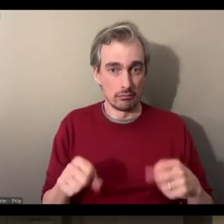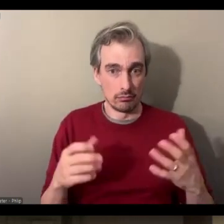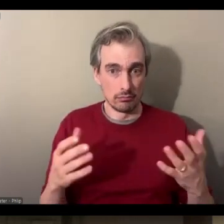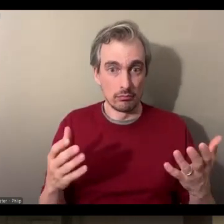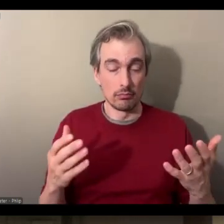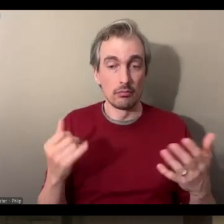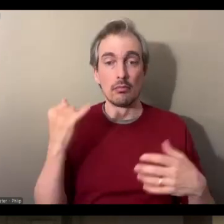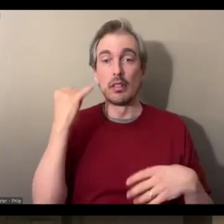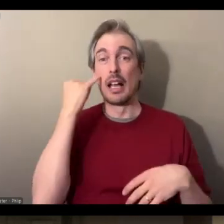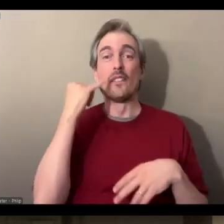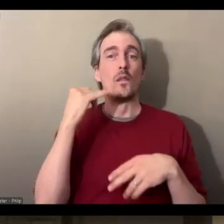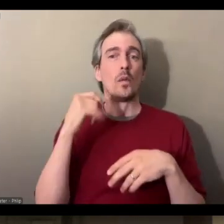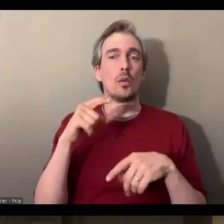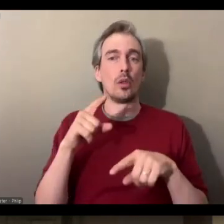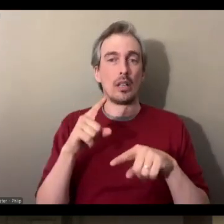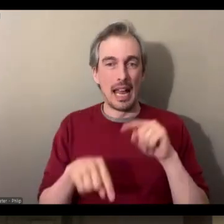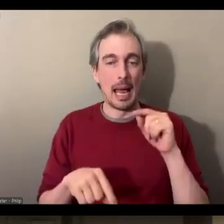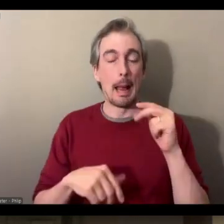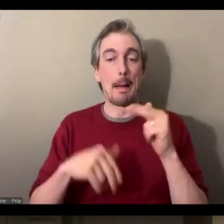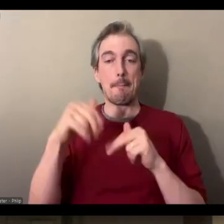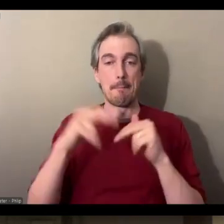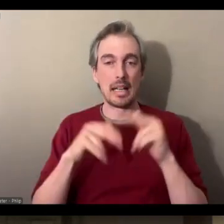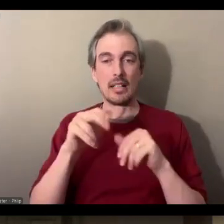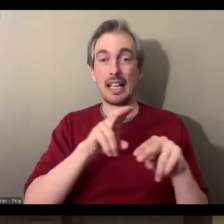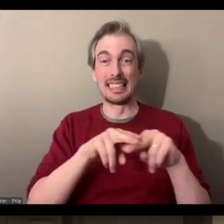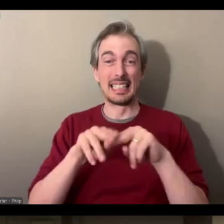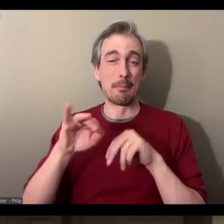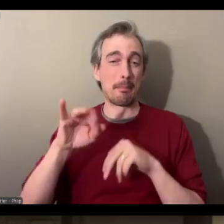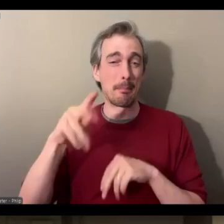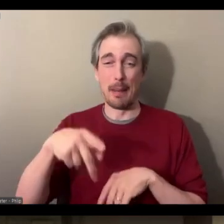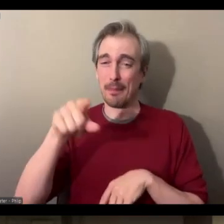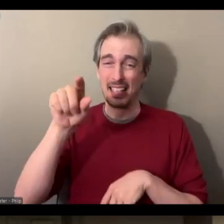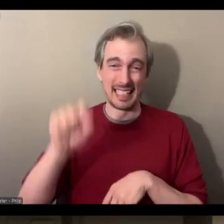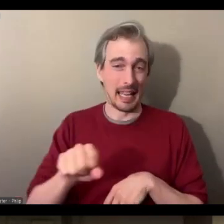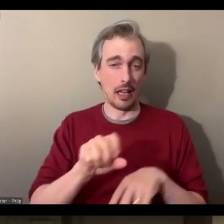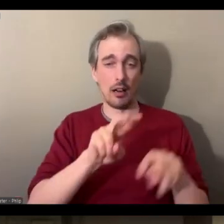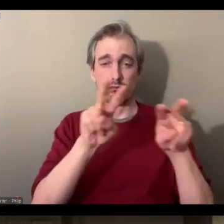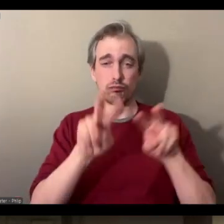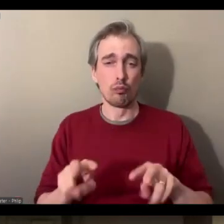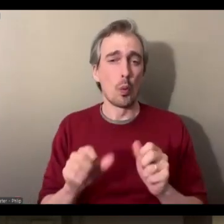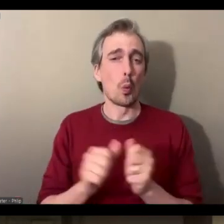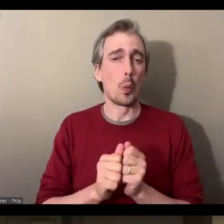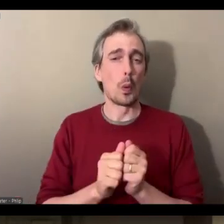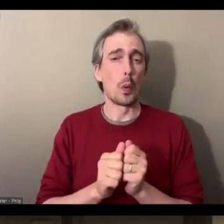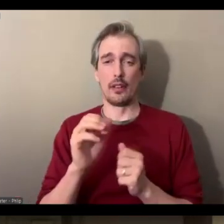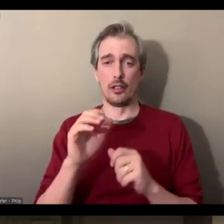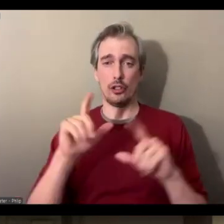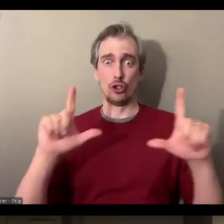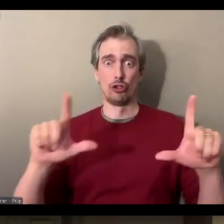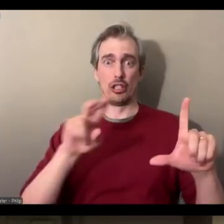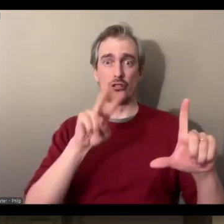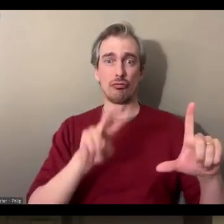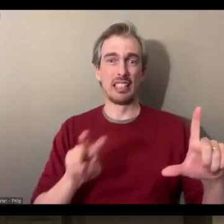to somebody who can't see that seat map. And they will make that call. You don't want to make it.